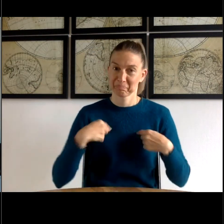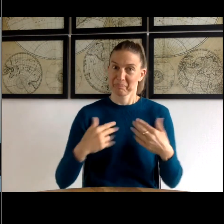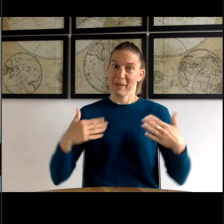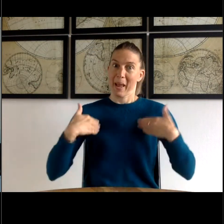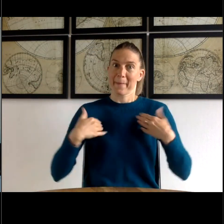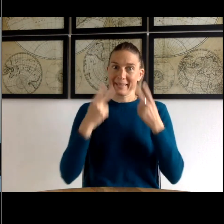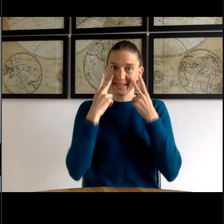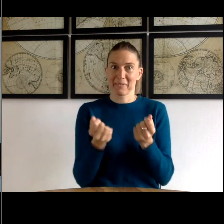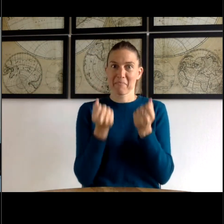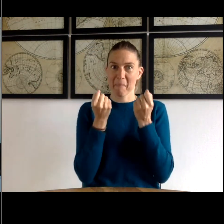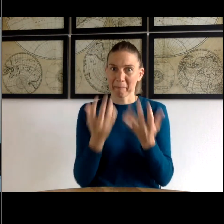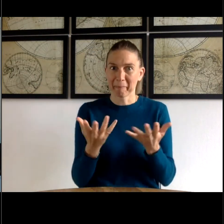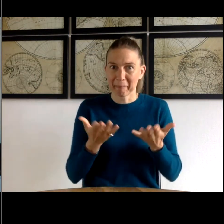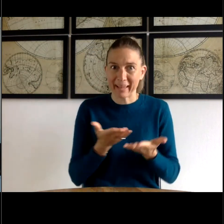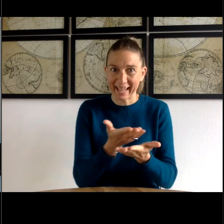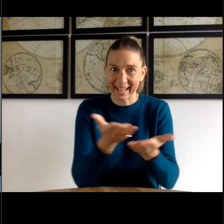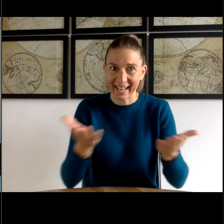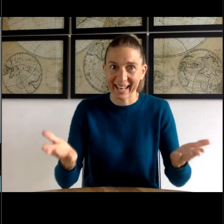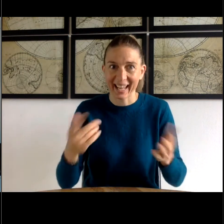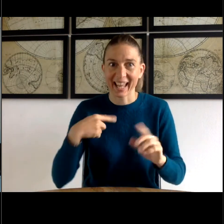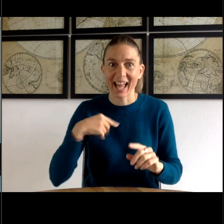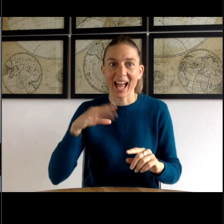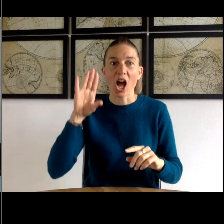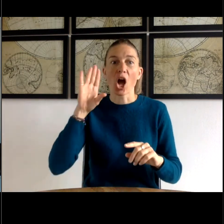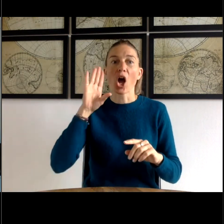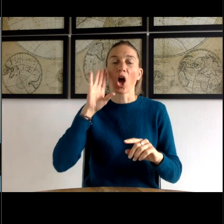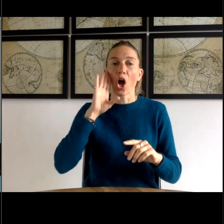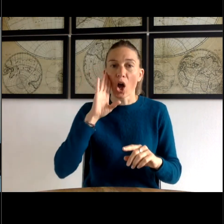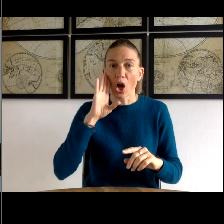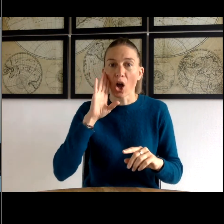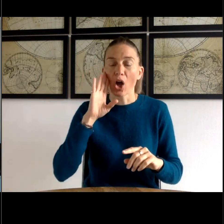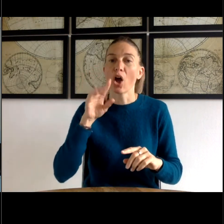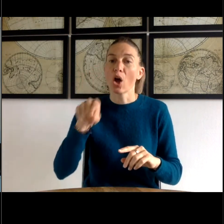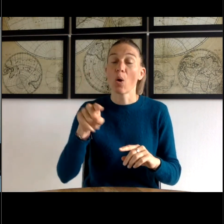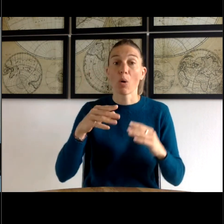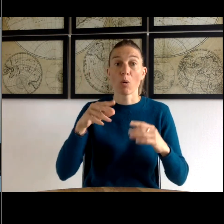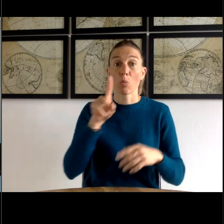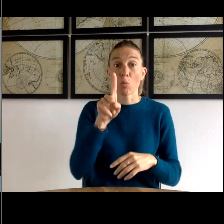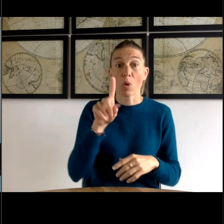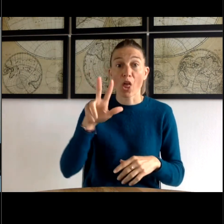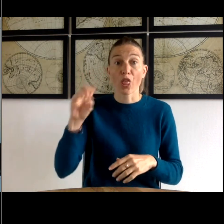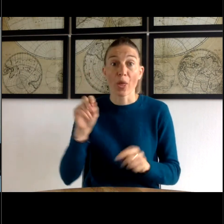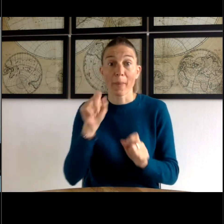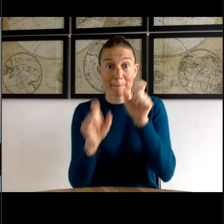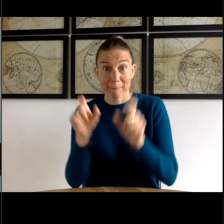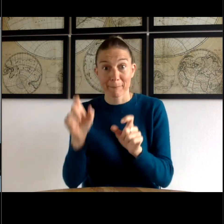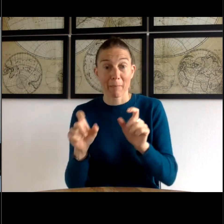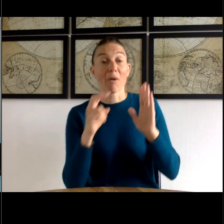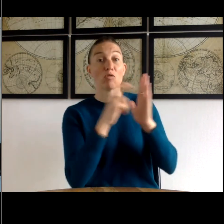Just heard that over 130 persons have registered for this webinar today.